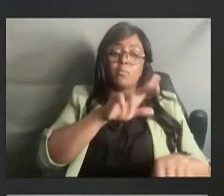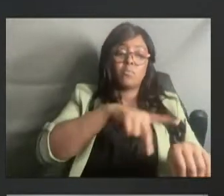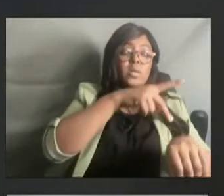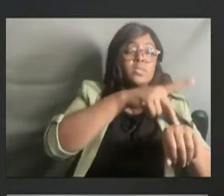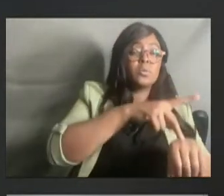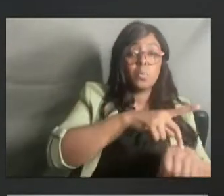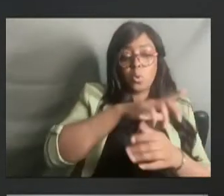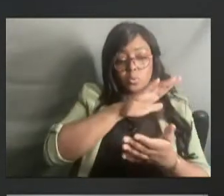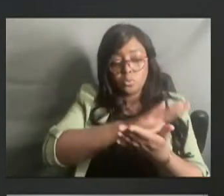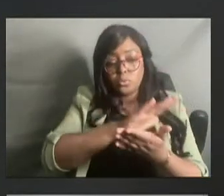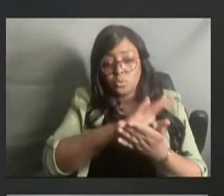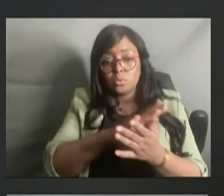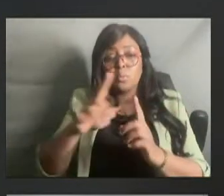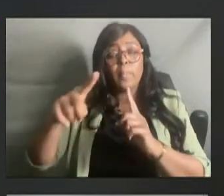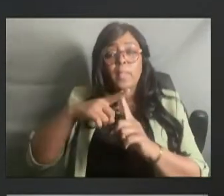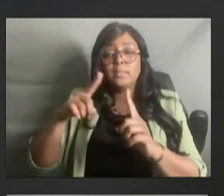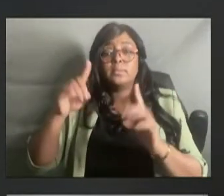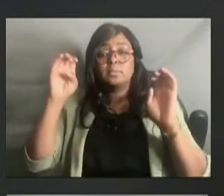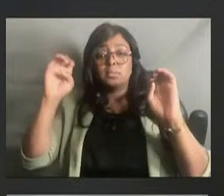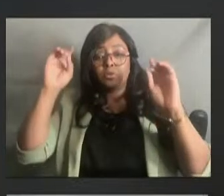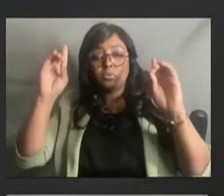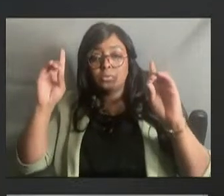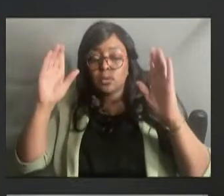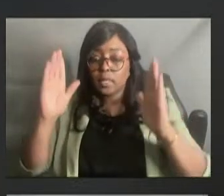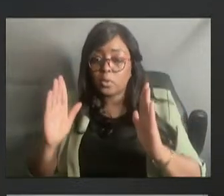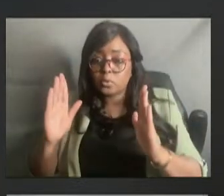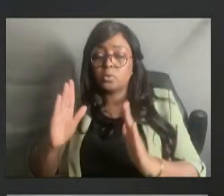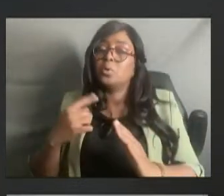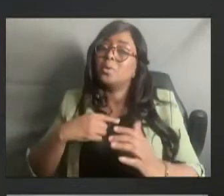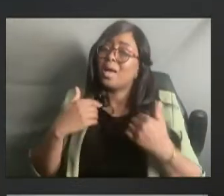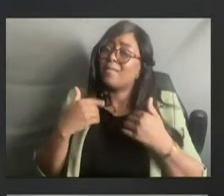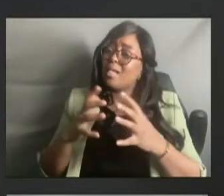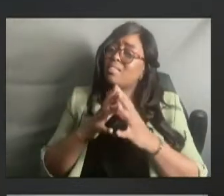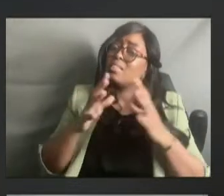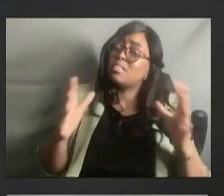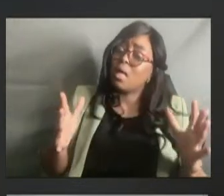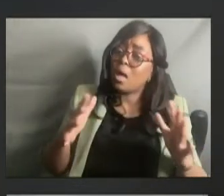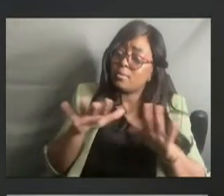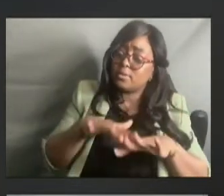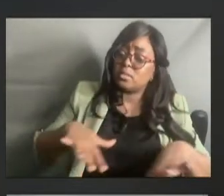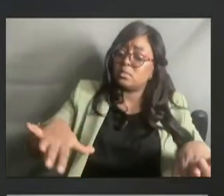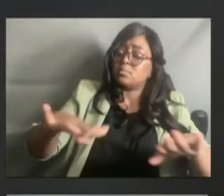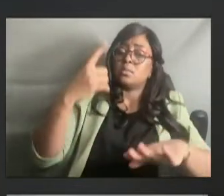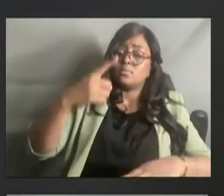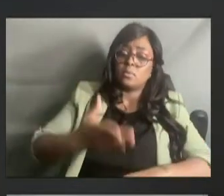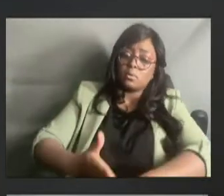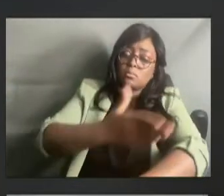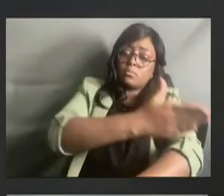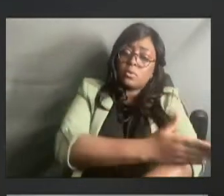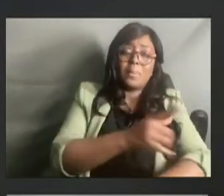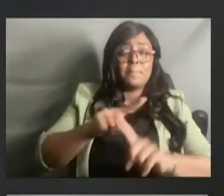whether it's customer service to our principals and schools and